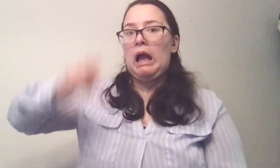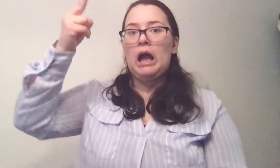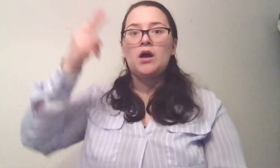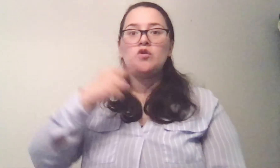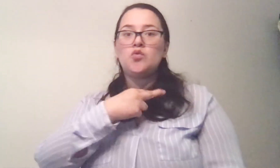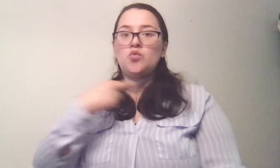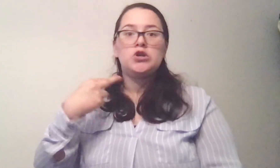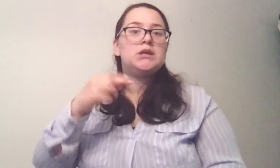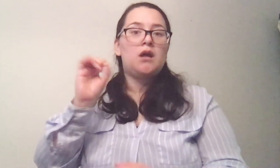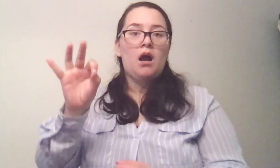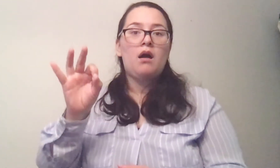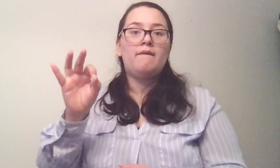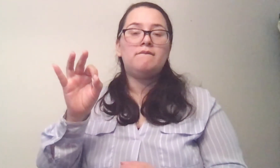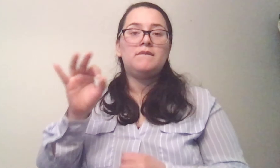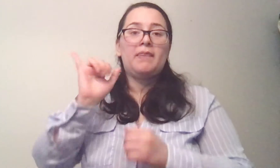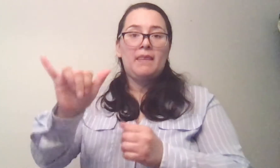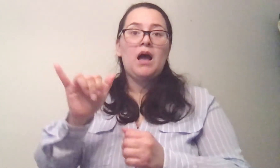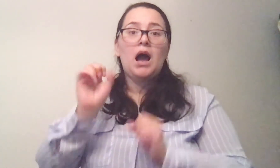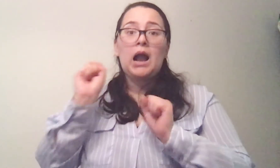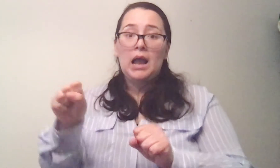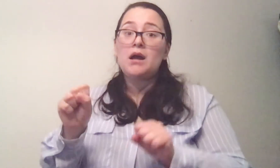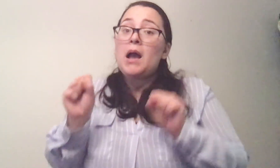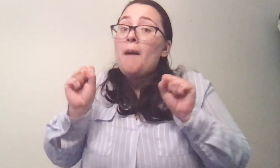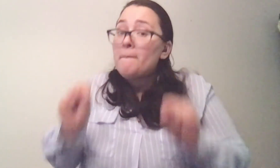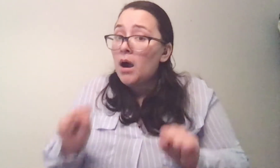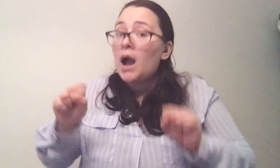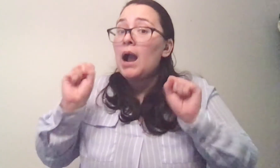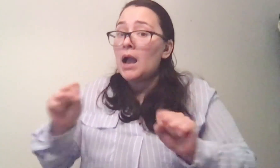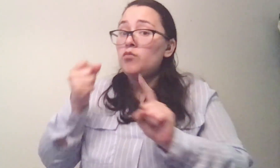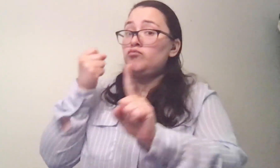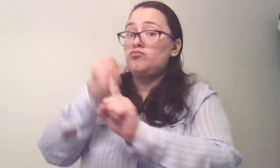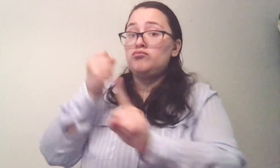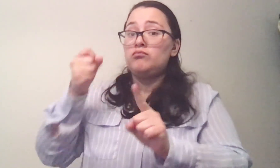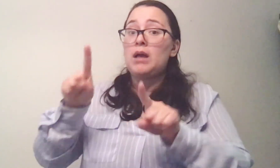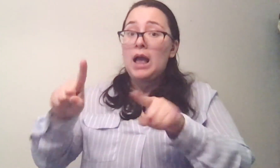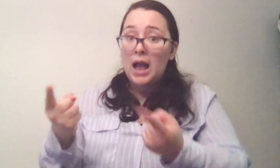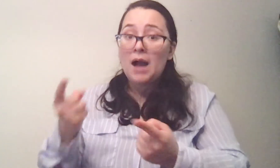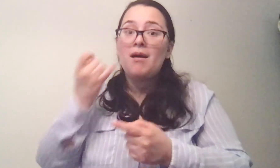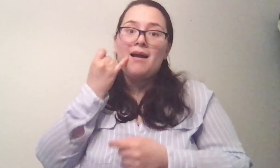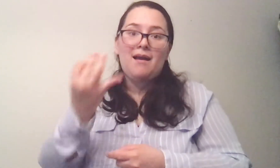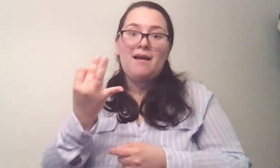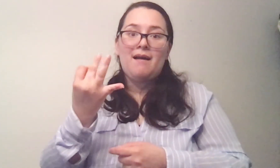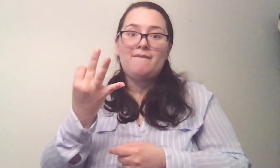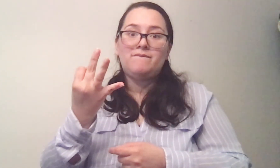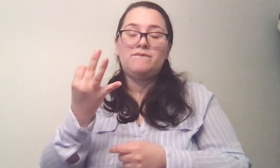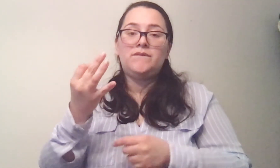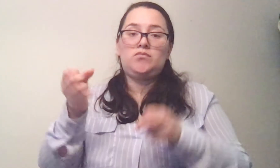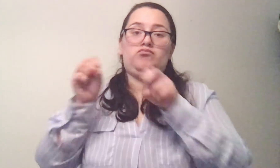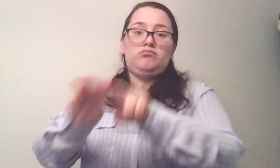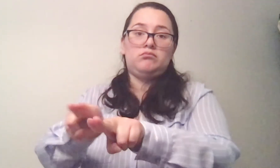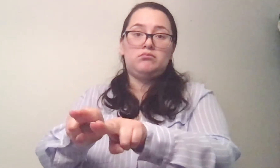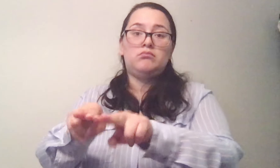High risk of that potentially happening if you co-sleep.